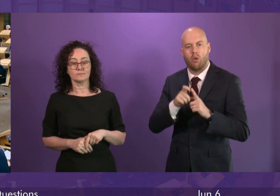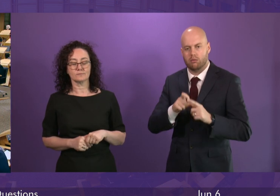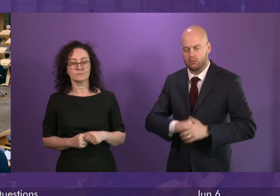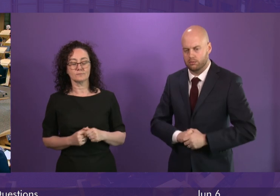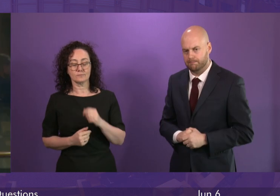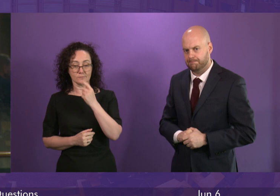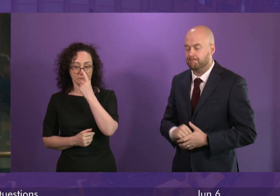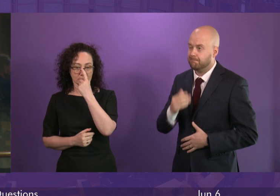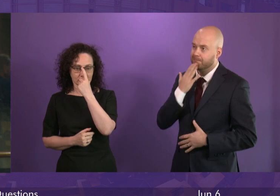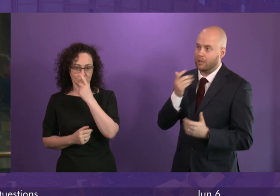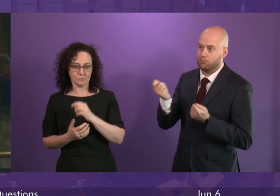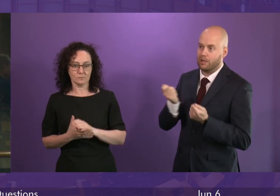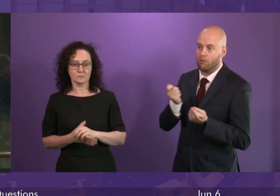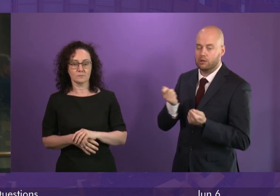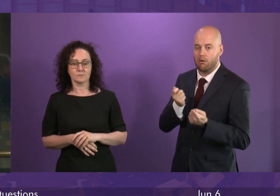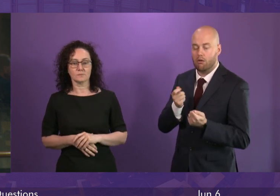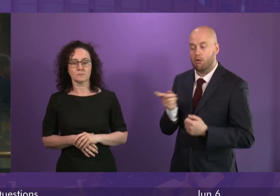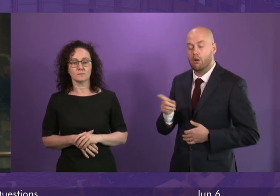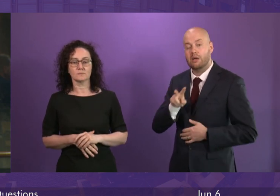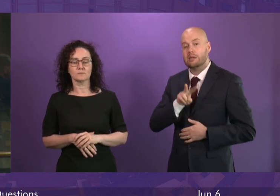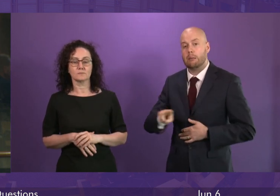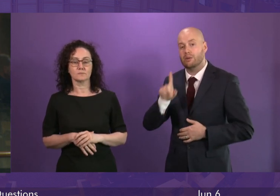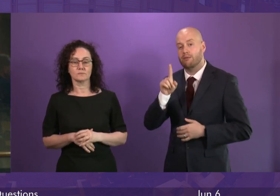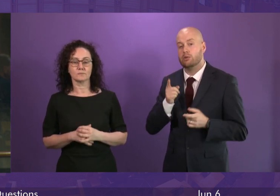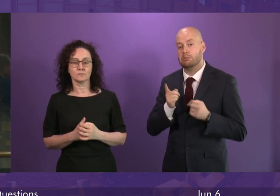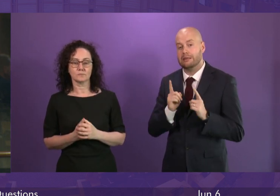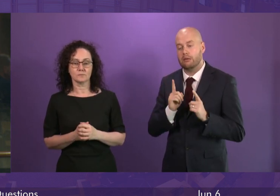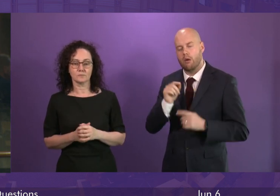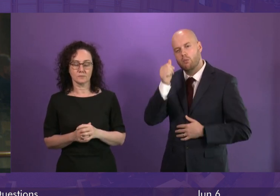Deputy First Minister will be aware that the administrators for Stoneywood mill have ended